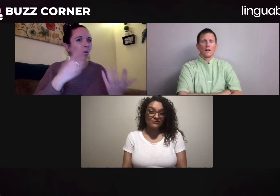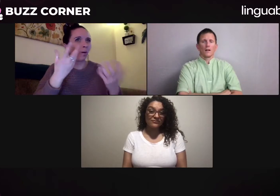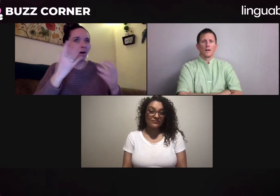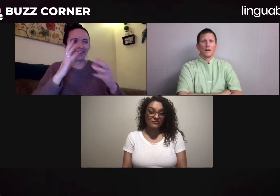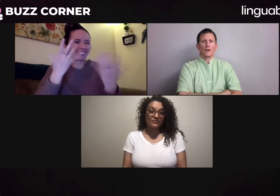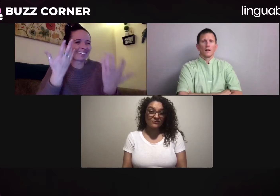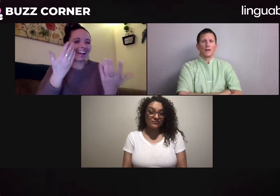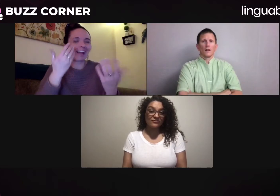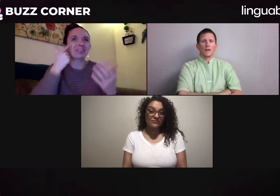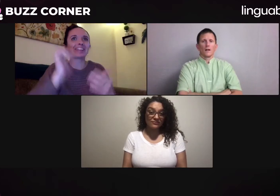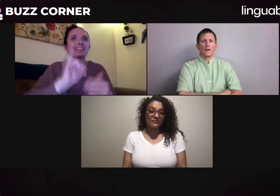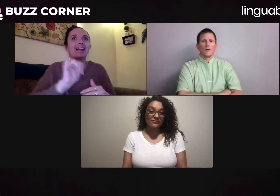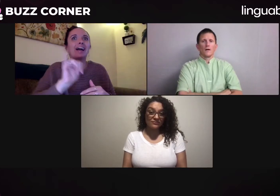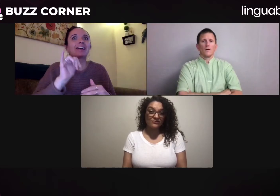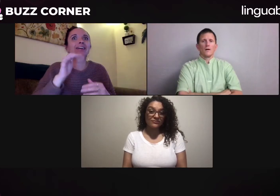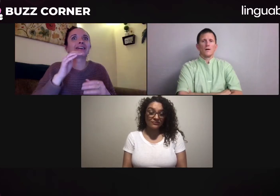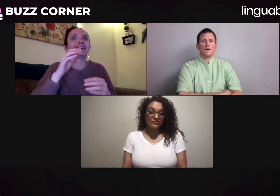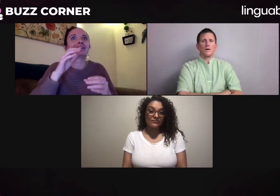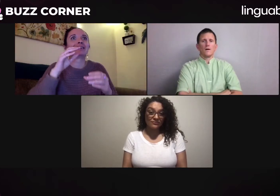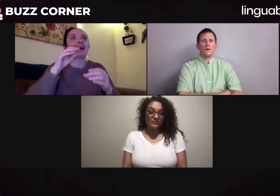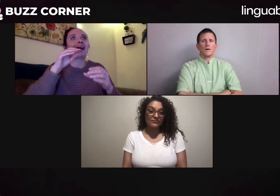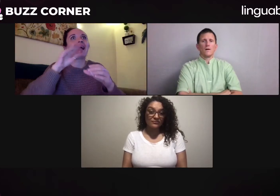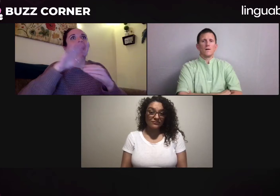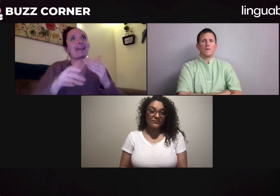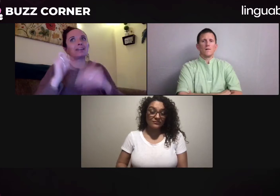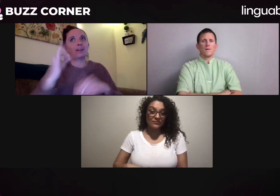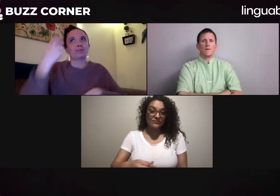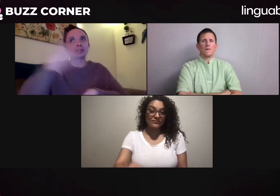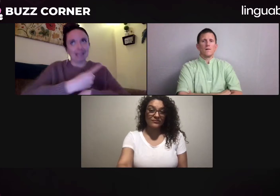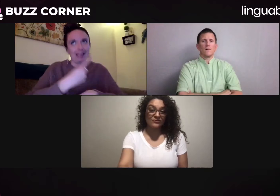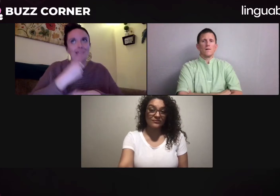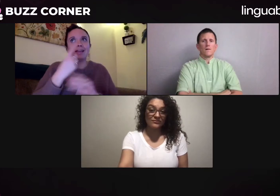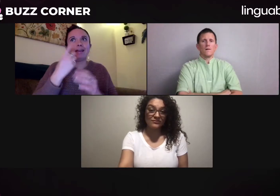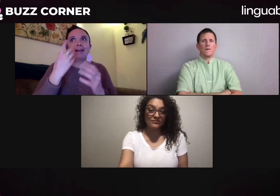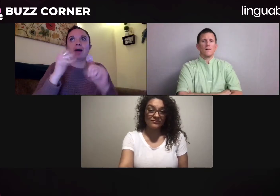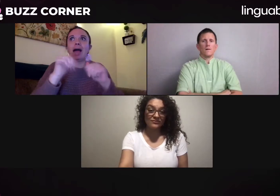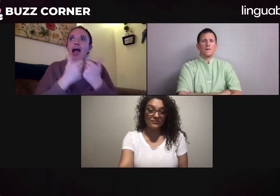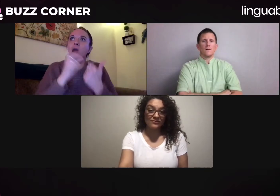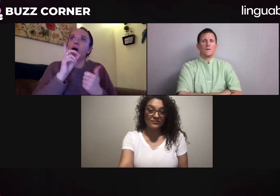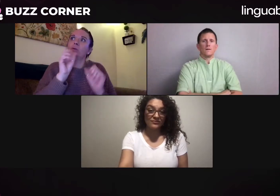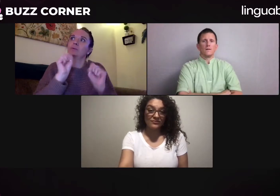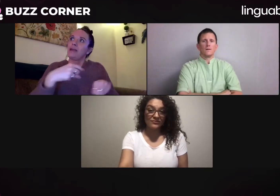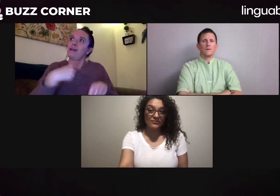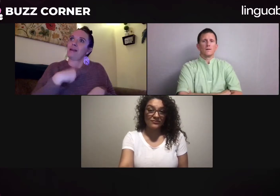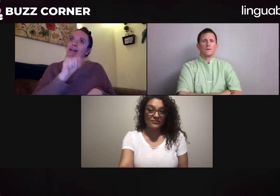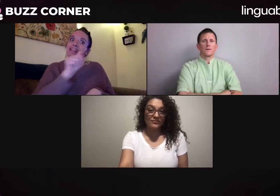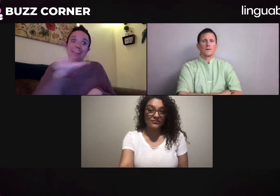of their interpreting product. And at the end of the day,